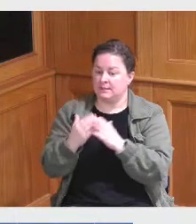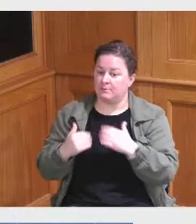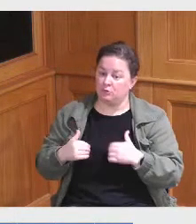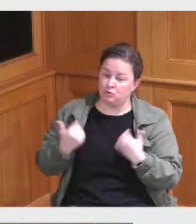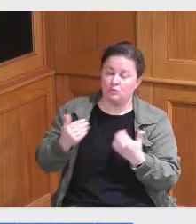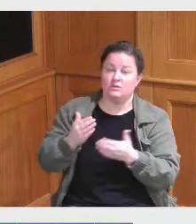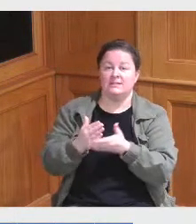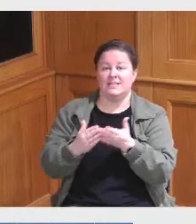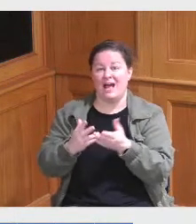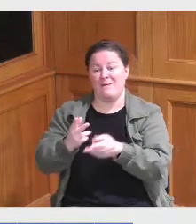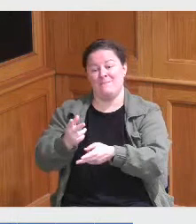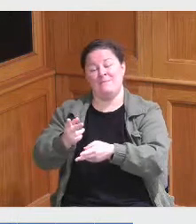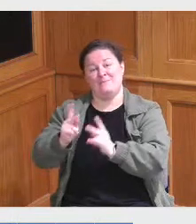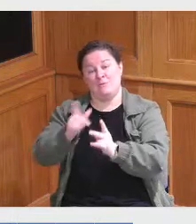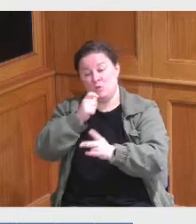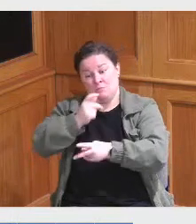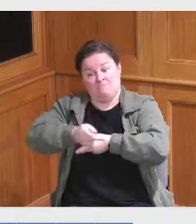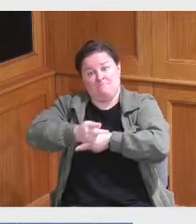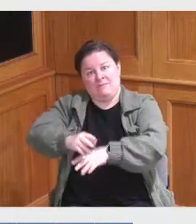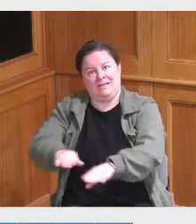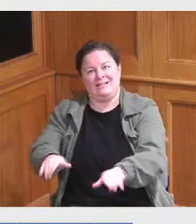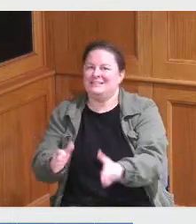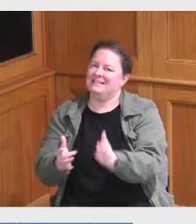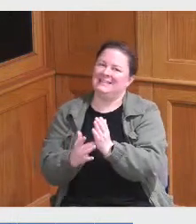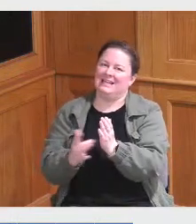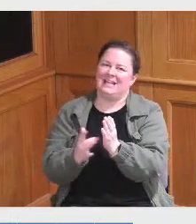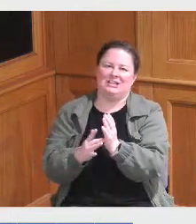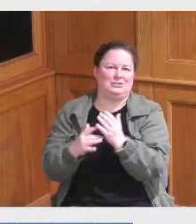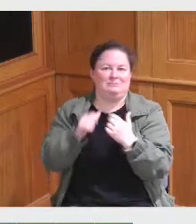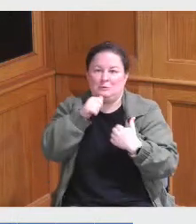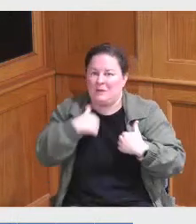may not have technology so we also want to make sure that they have a paper option as well